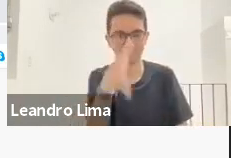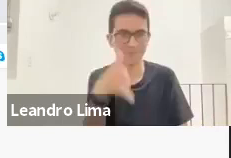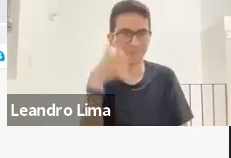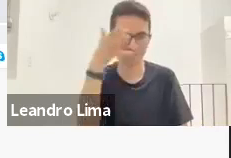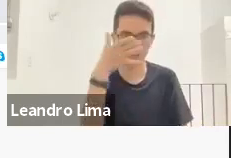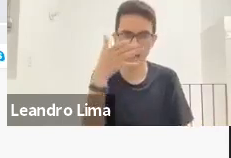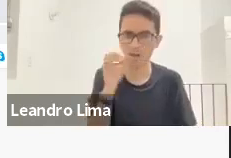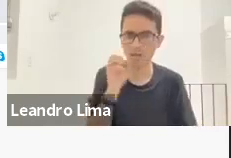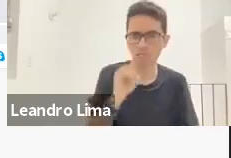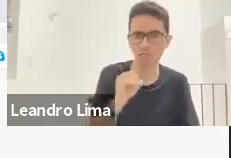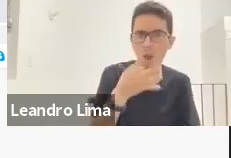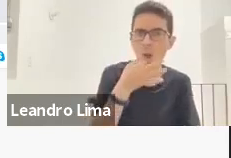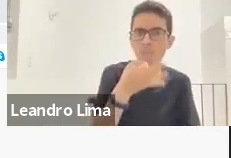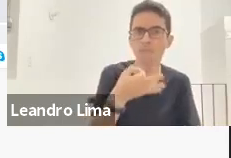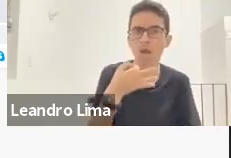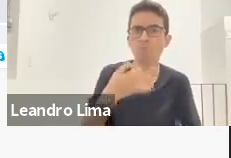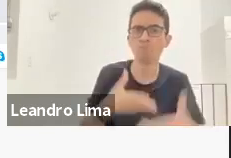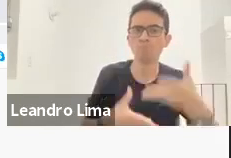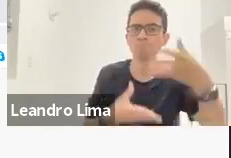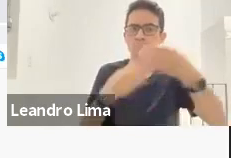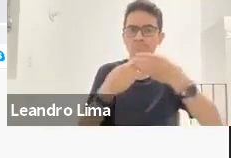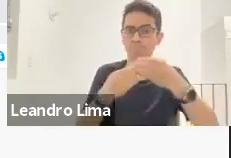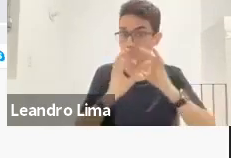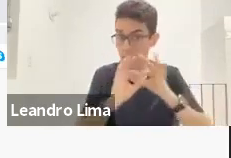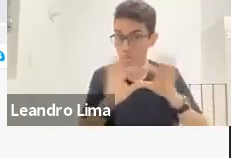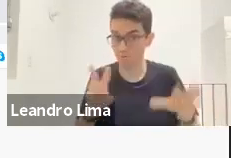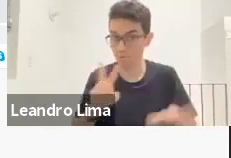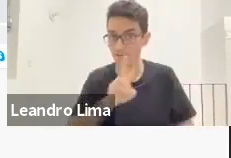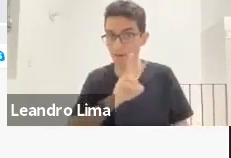there anyone who'd like to jump in and.